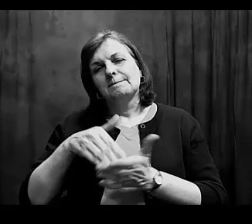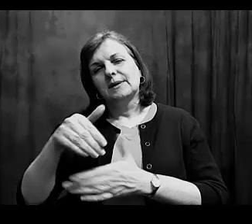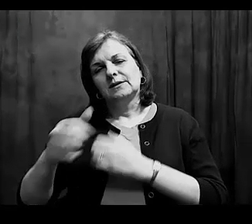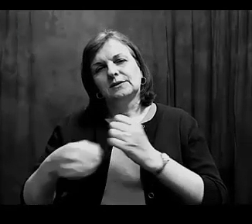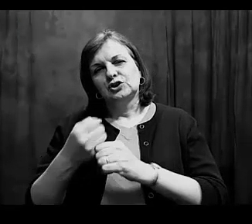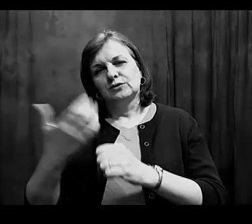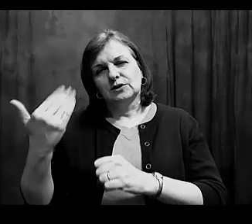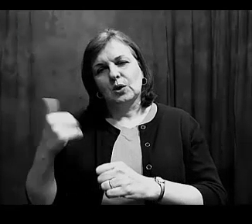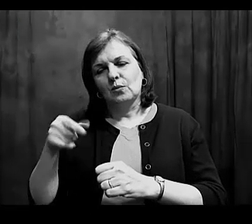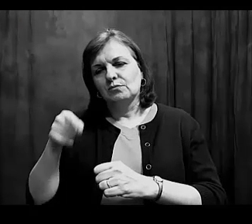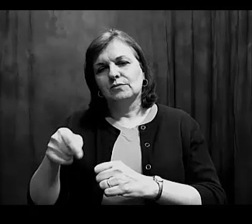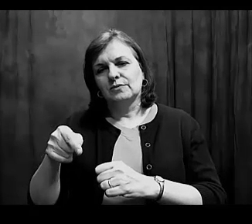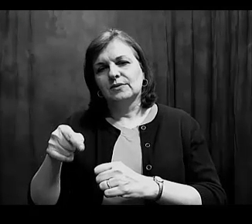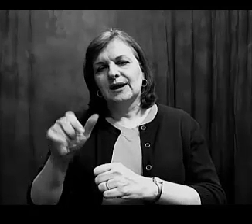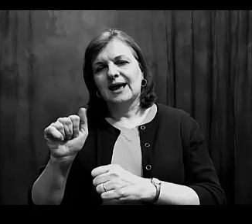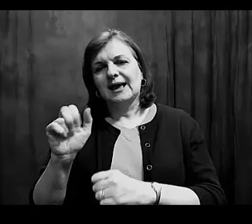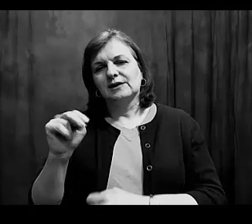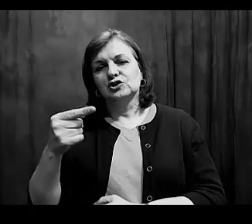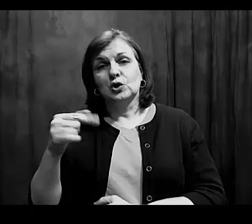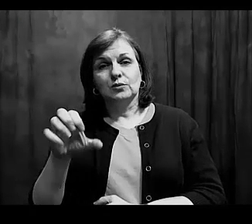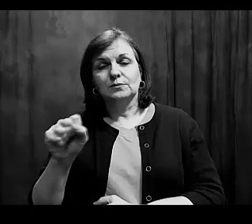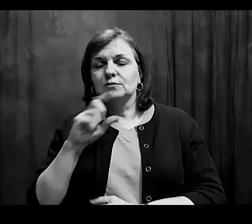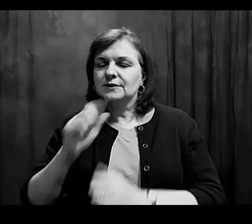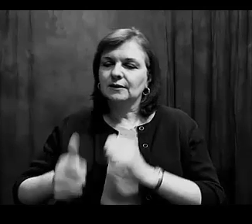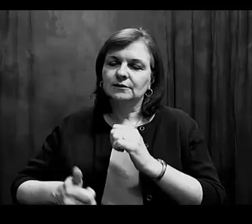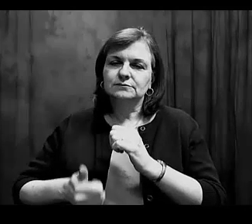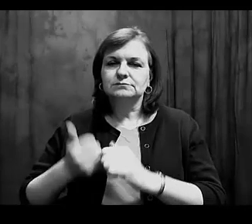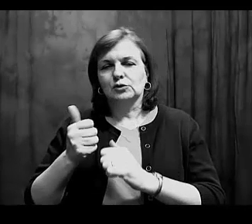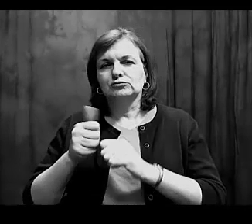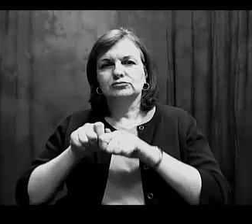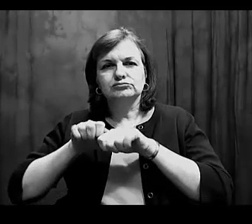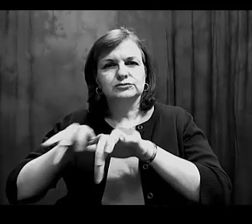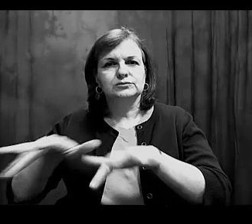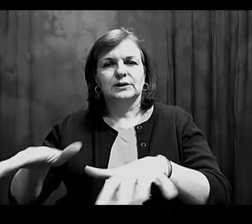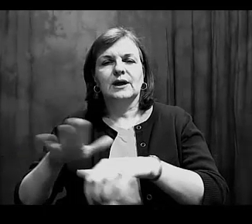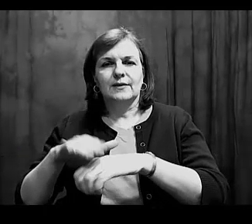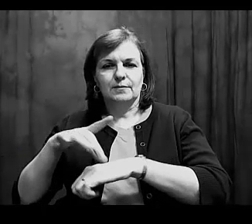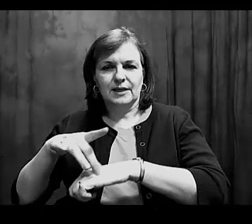become the dominant vegetation on the planet because of their efficiency